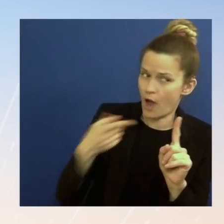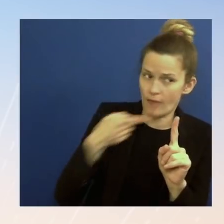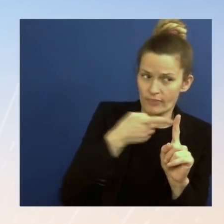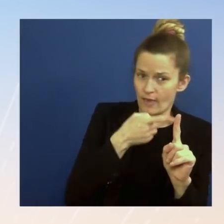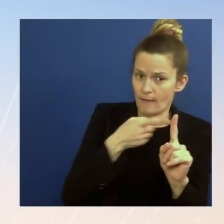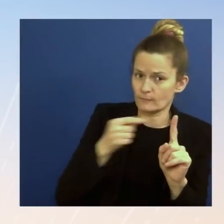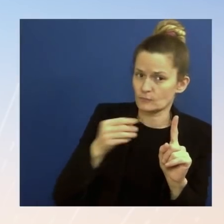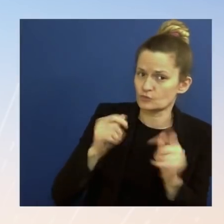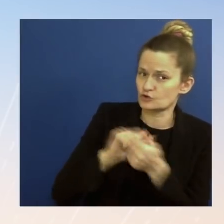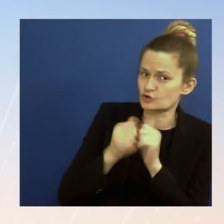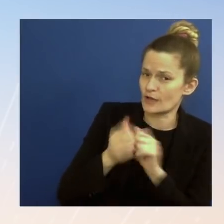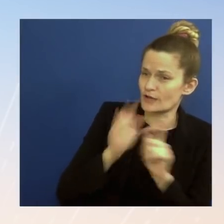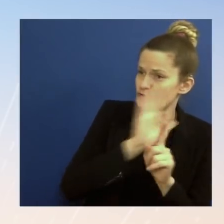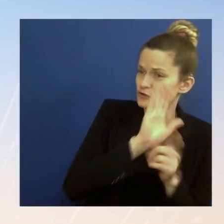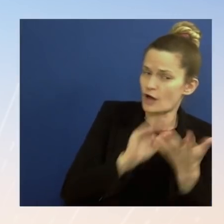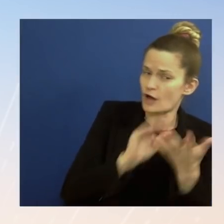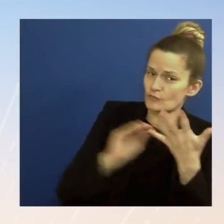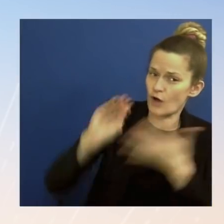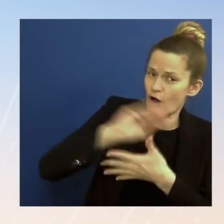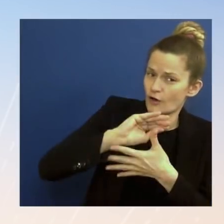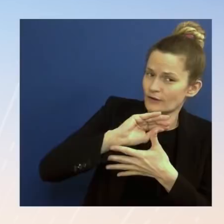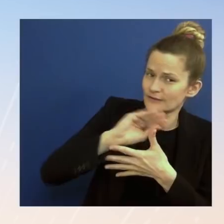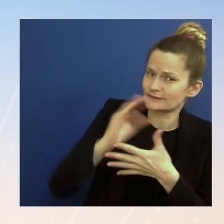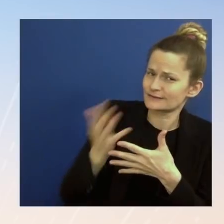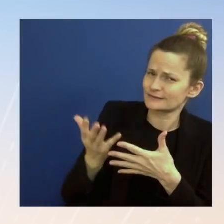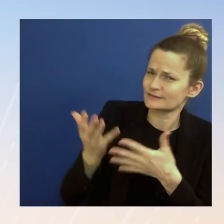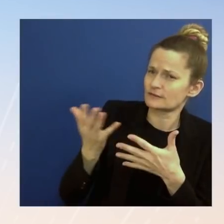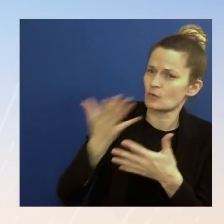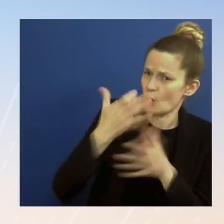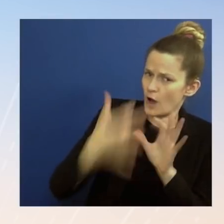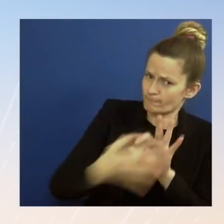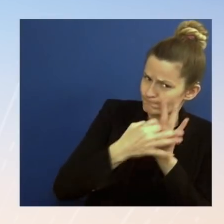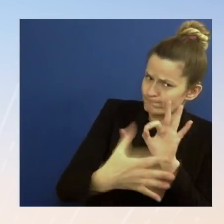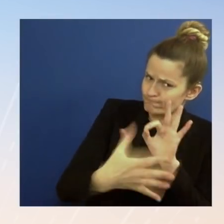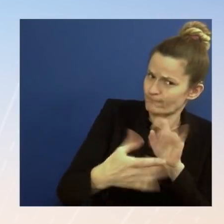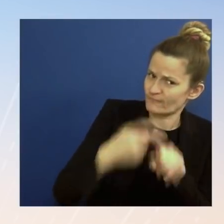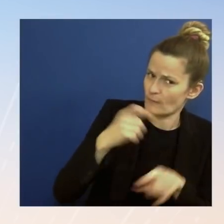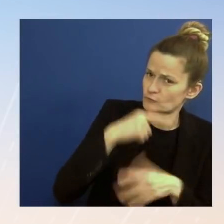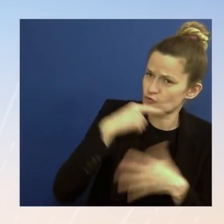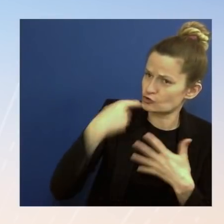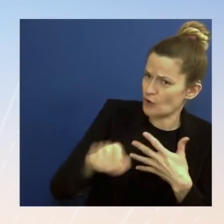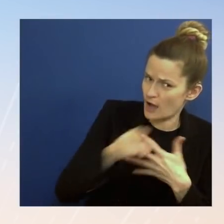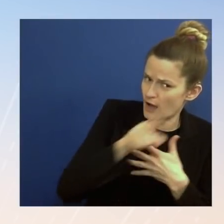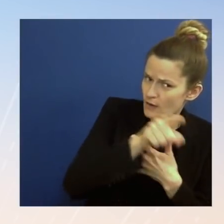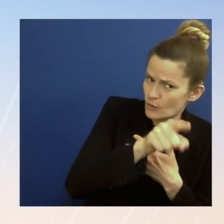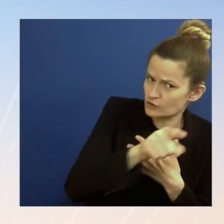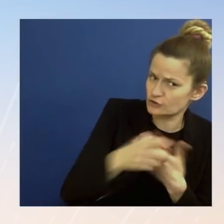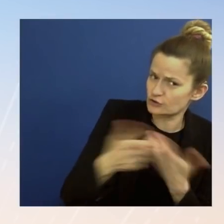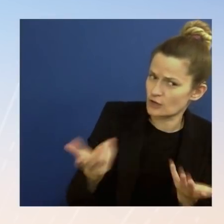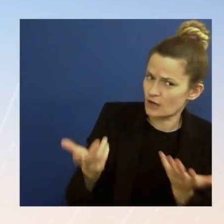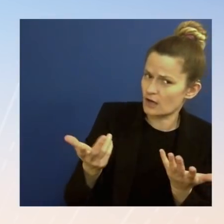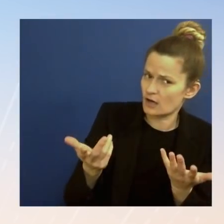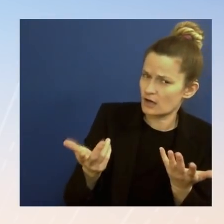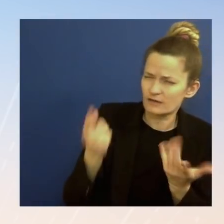Or are you looking for something more modest? Ms. Psaki: It's less about changing their mind and more about making clear with them what the consequences